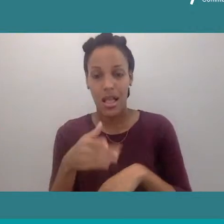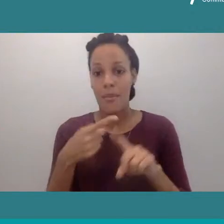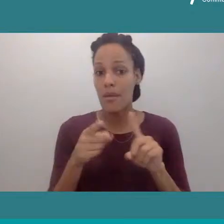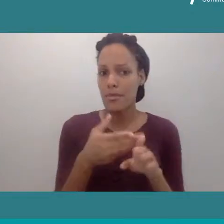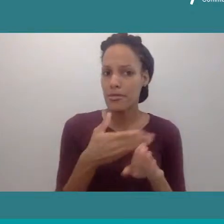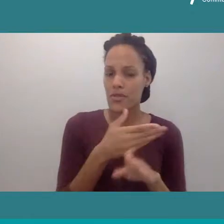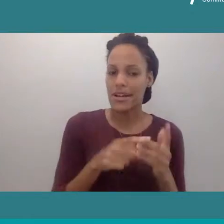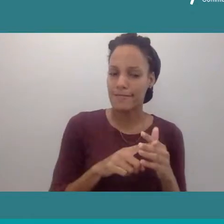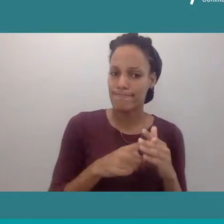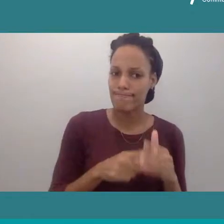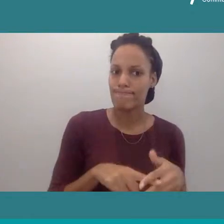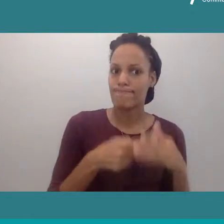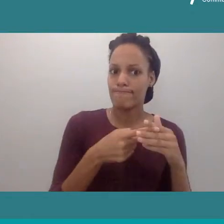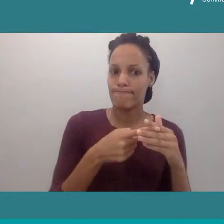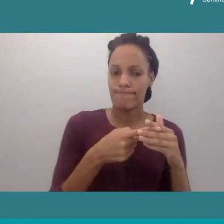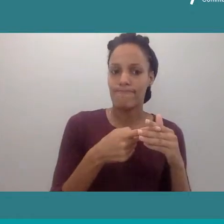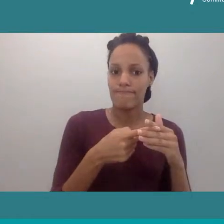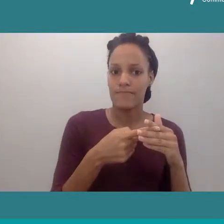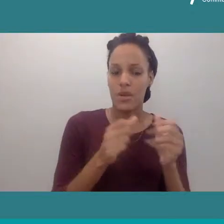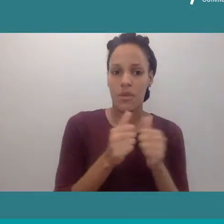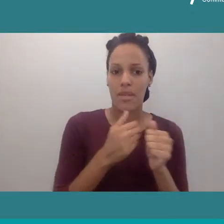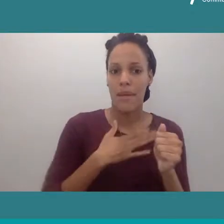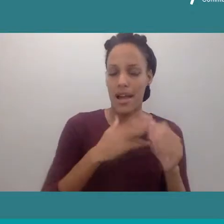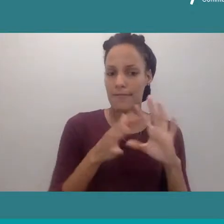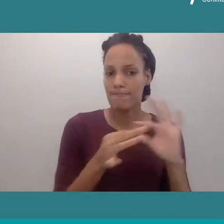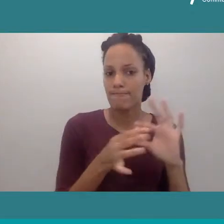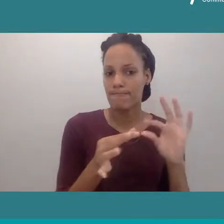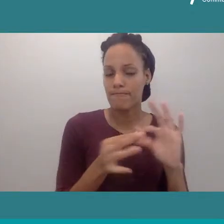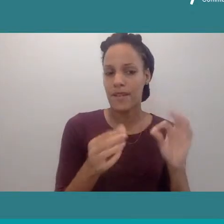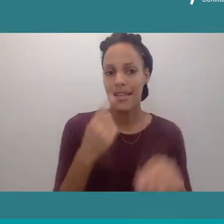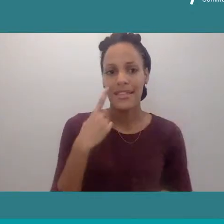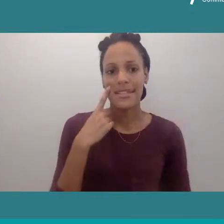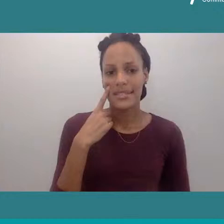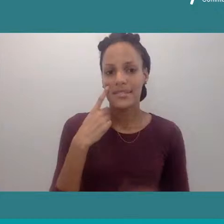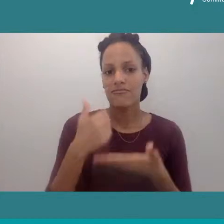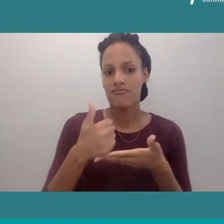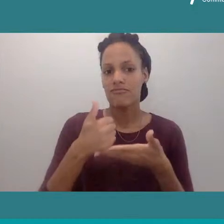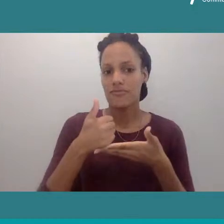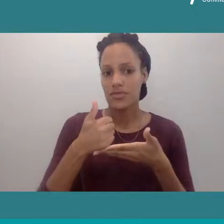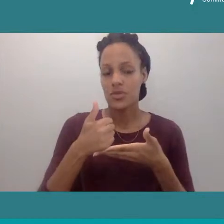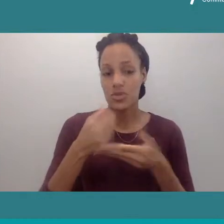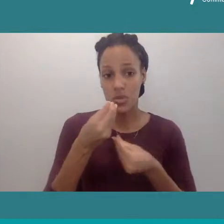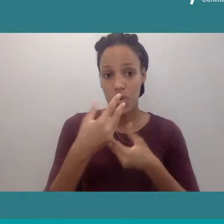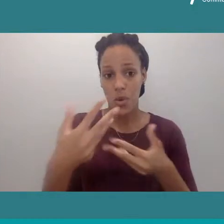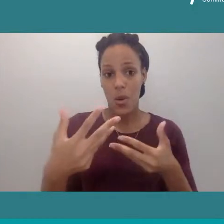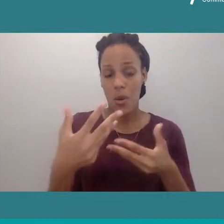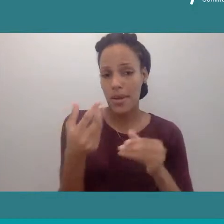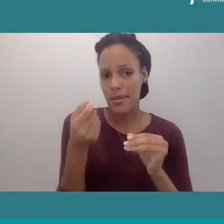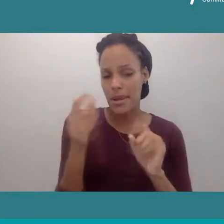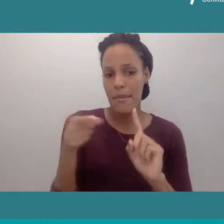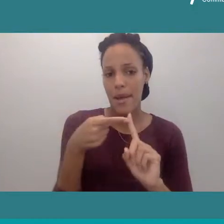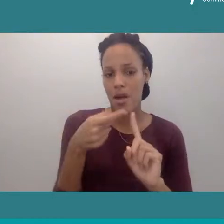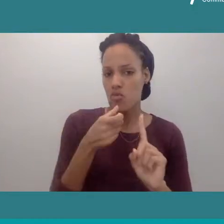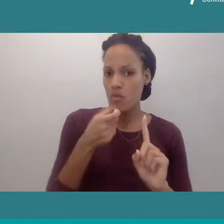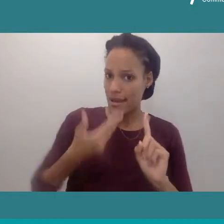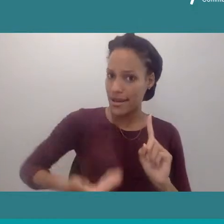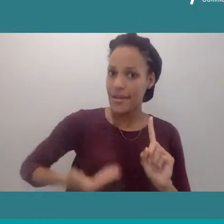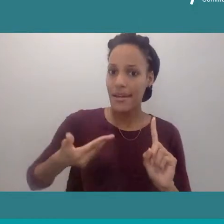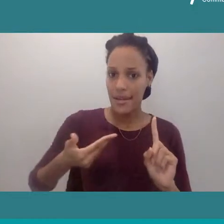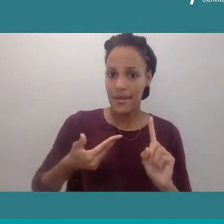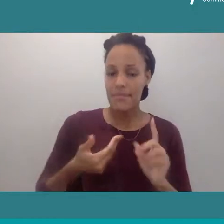to my remarks I think it's helpful to let you know about me because it will put my talking